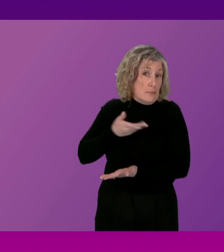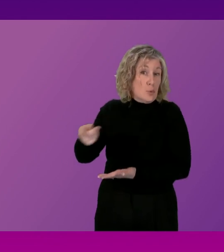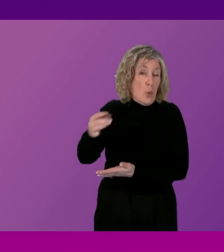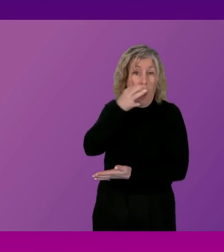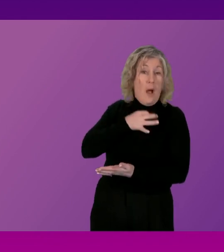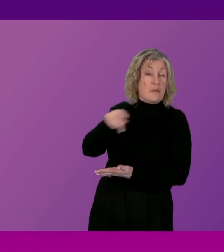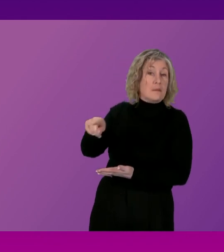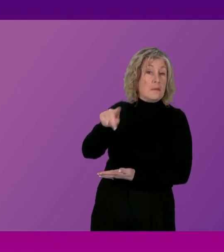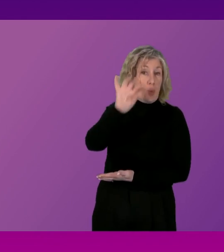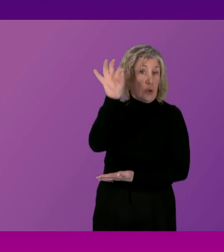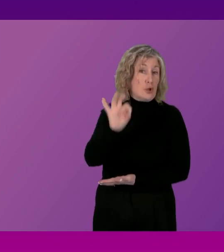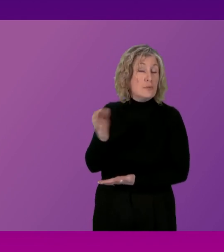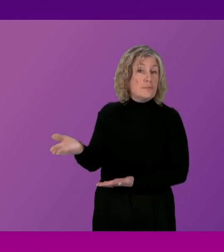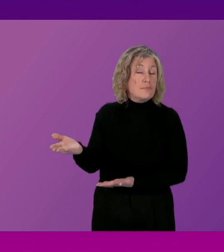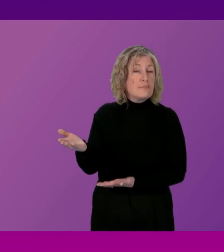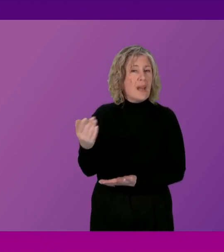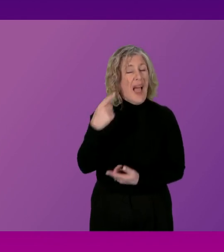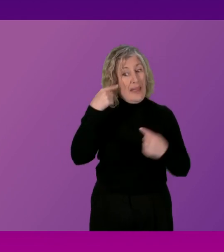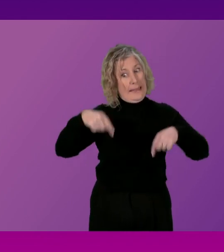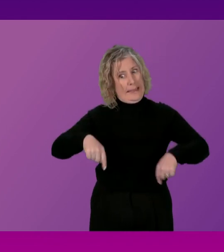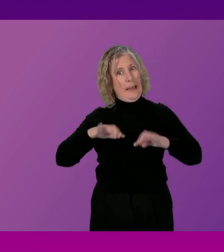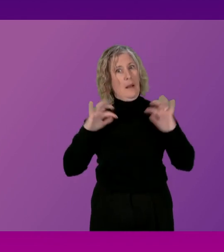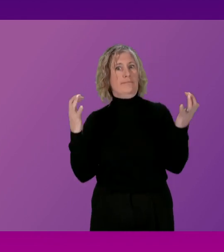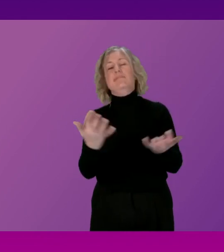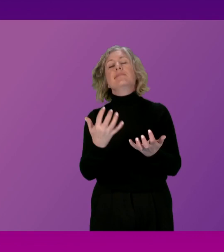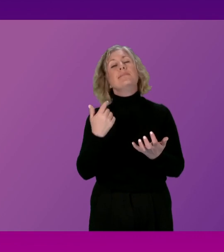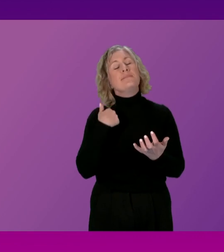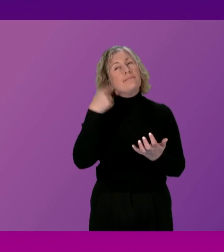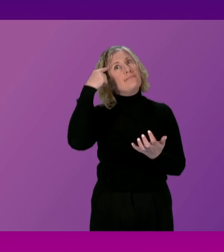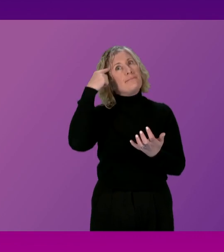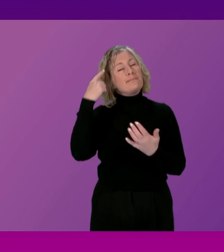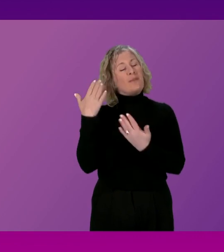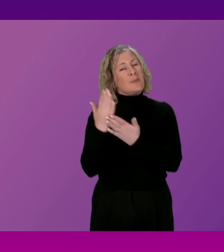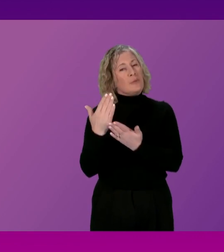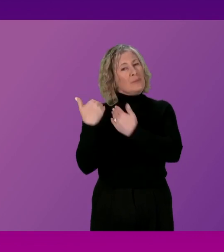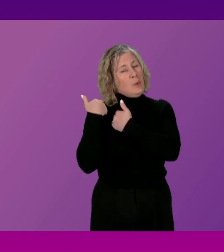We have a responsibility to remember that many people lost loved ones to Covid, including